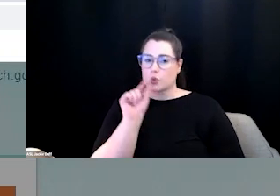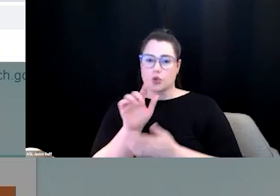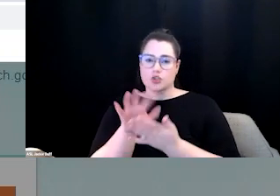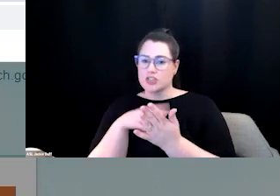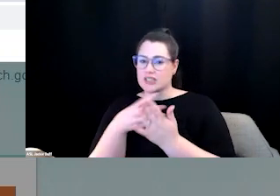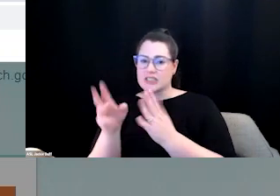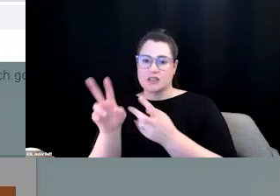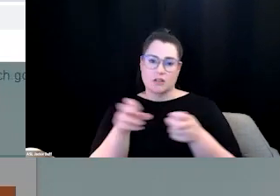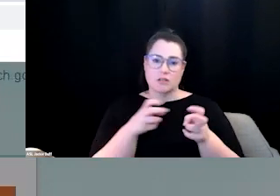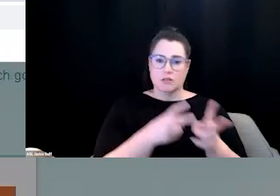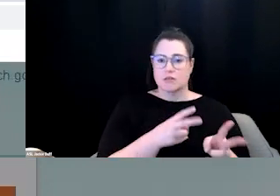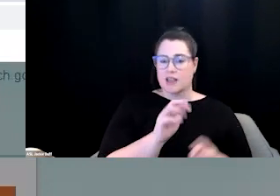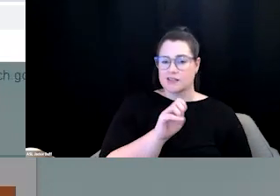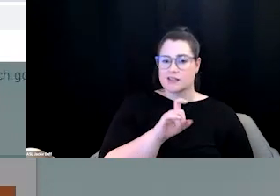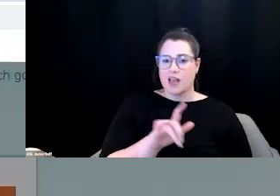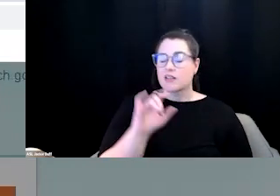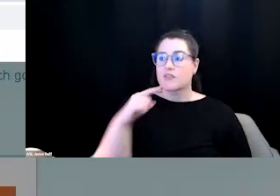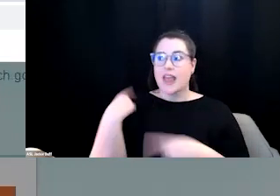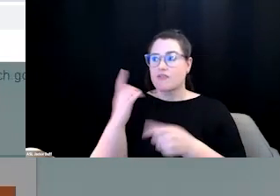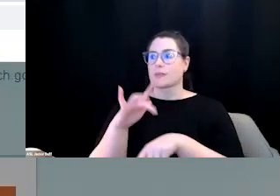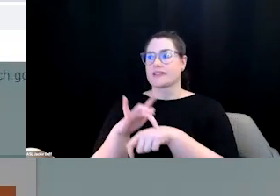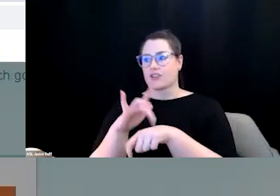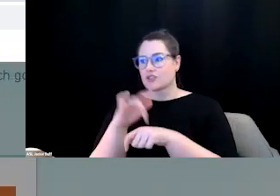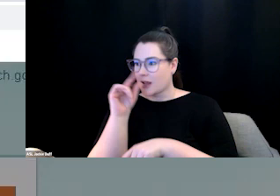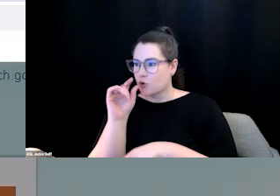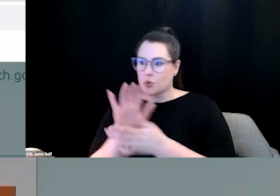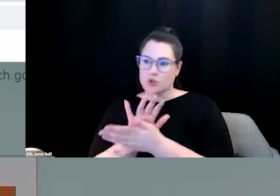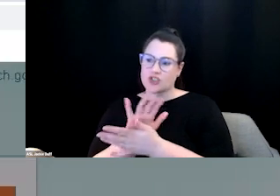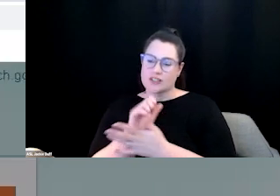If it has ever been touched by Google Sheets, it is no longer usable.